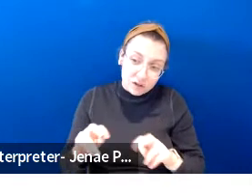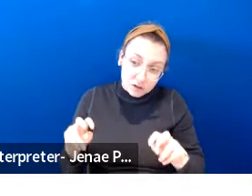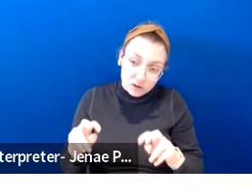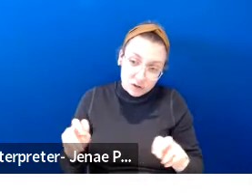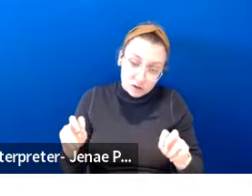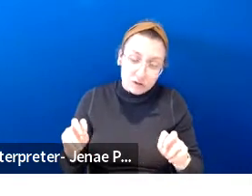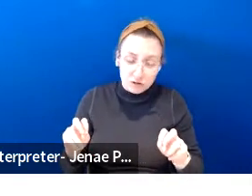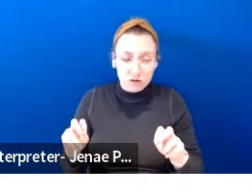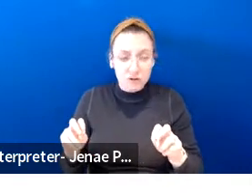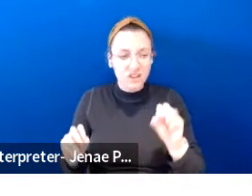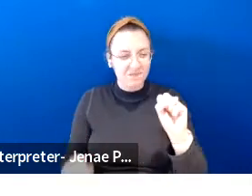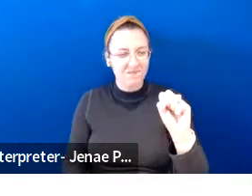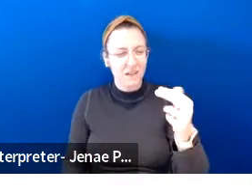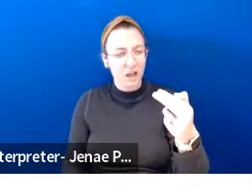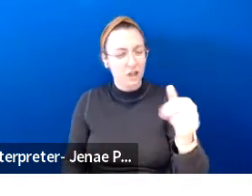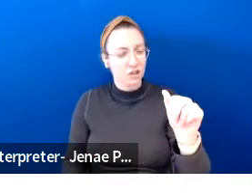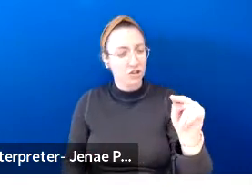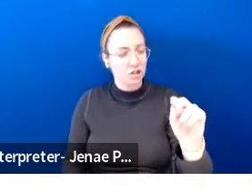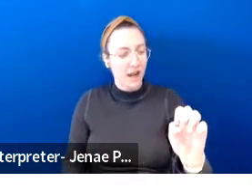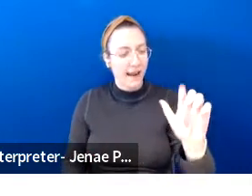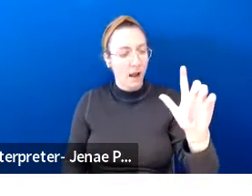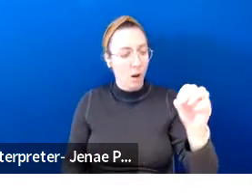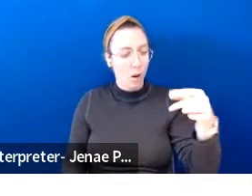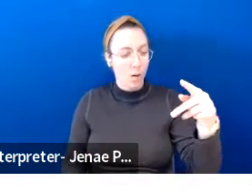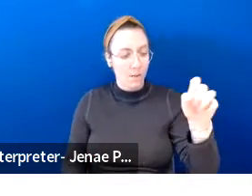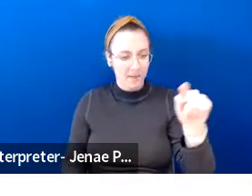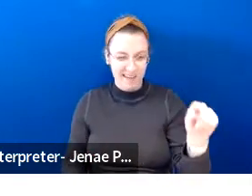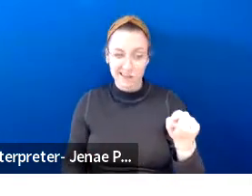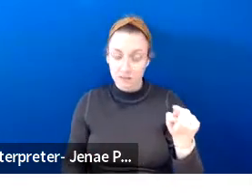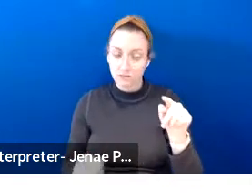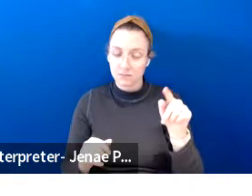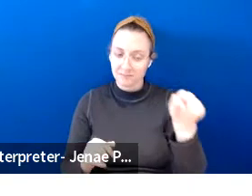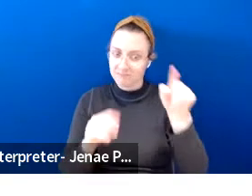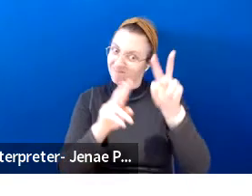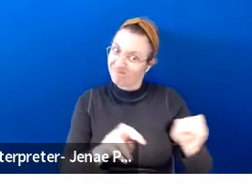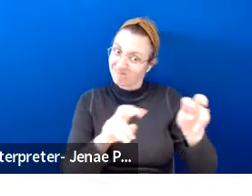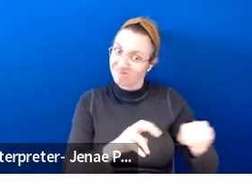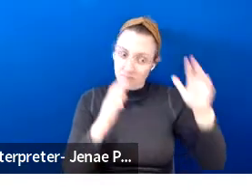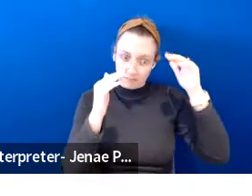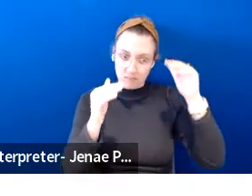Shane Lopez is or was a researcher in hope, and he found a higher GPA in